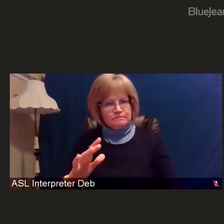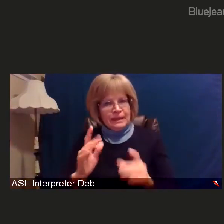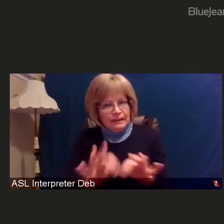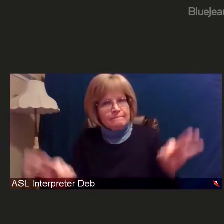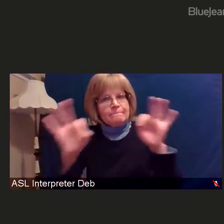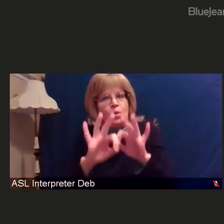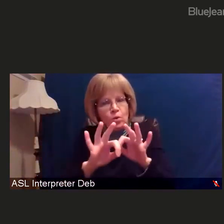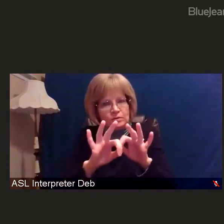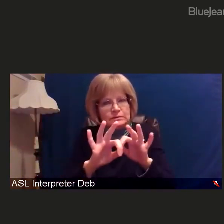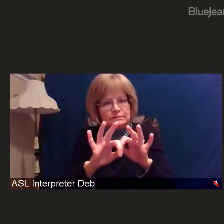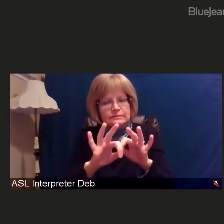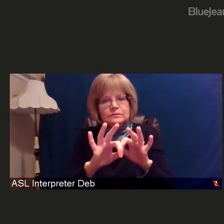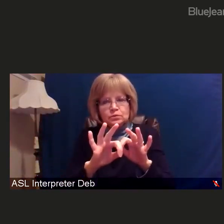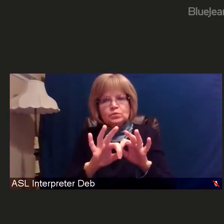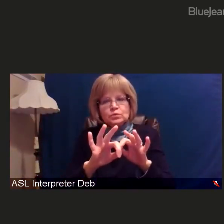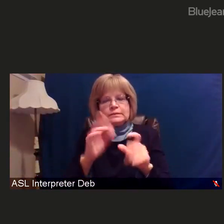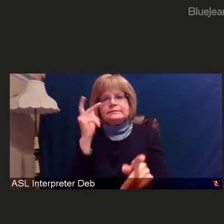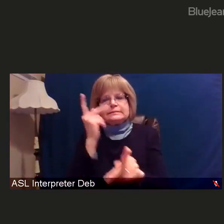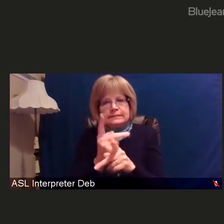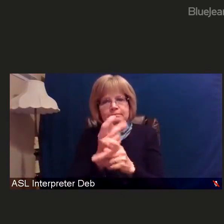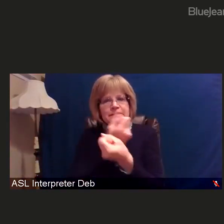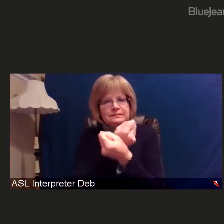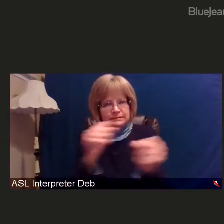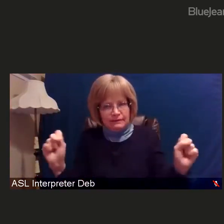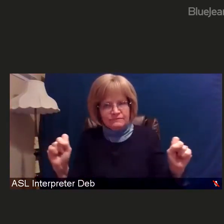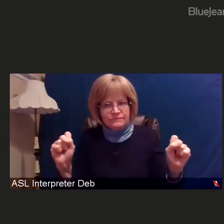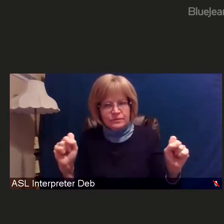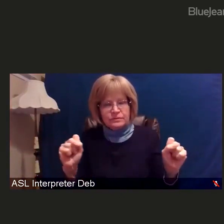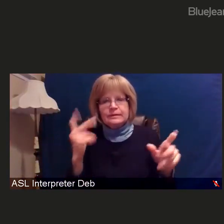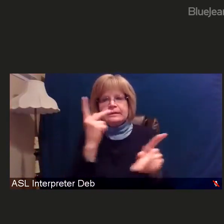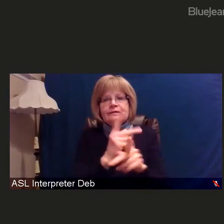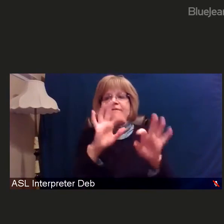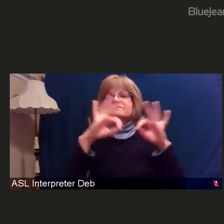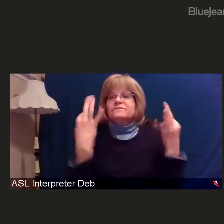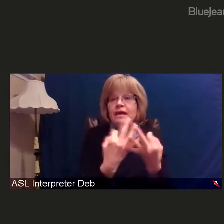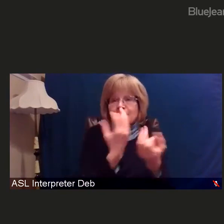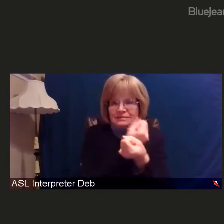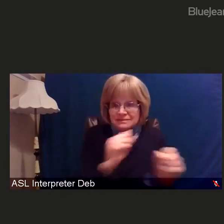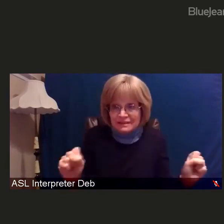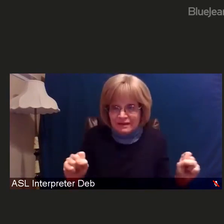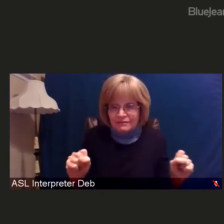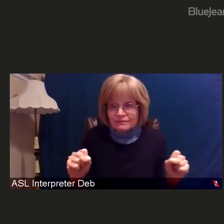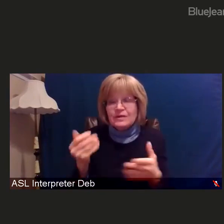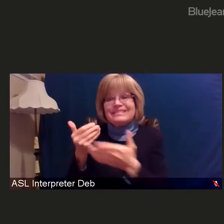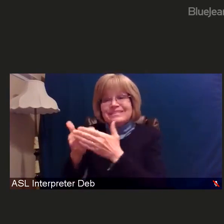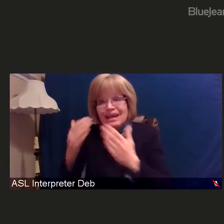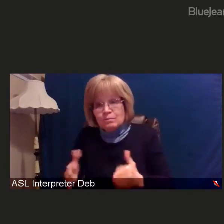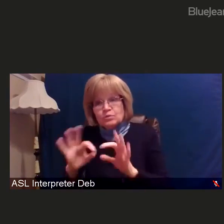what we know has kept us safe, our family safe, our neighbor safe, our community safe.